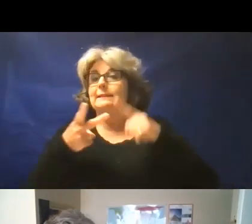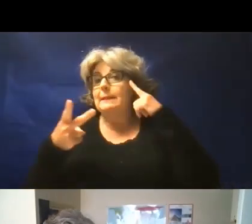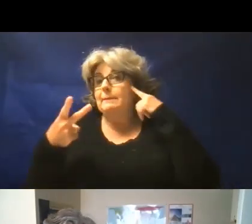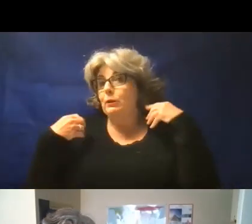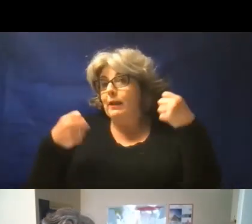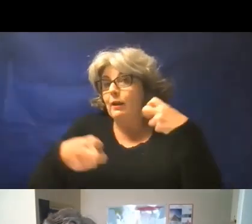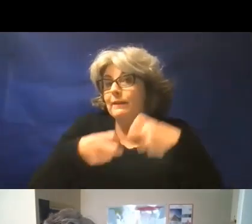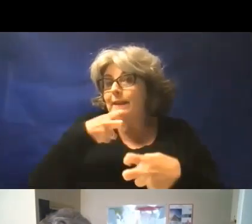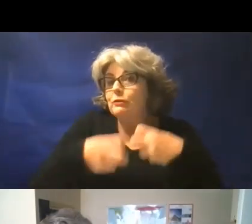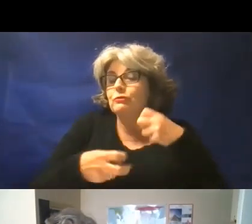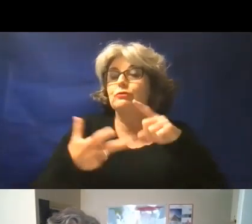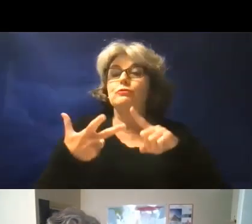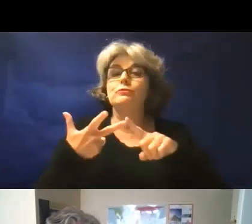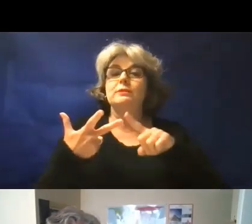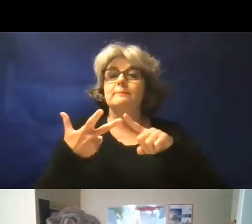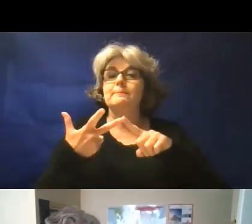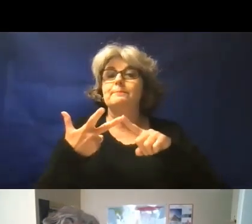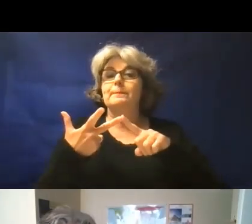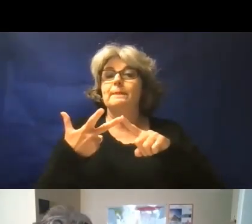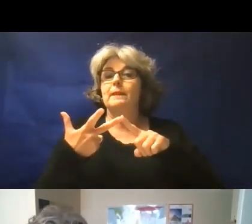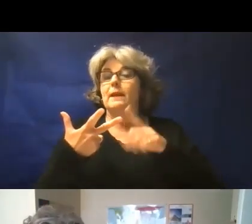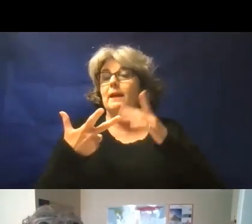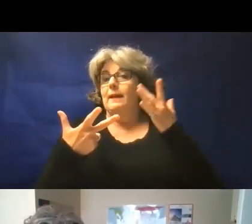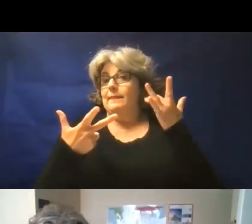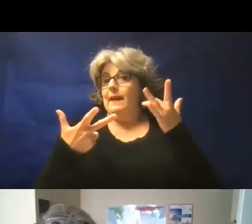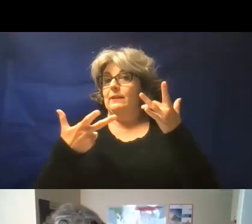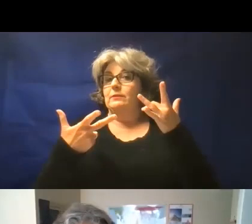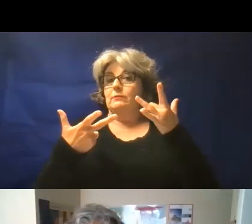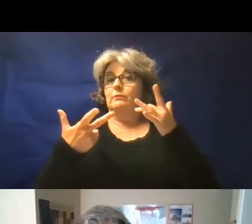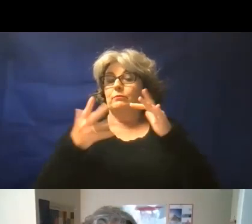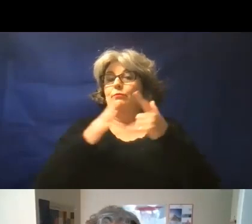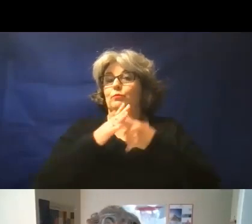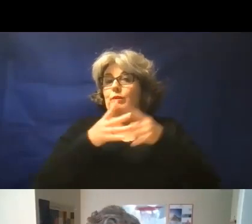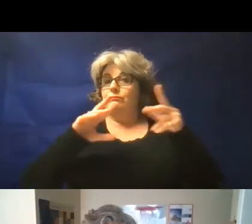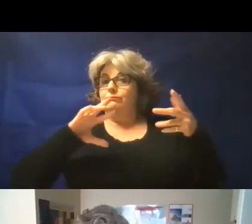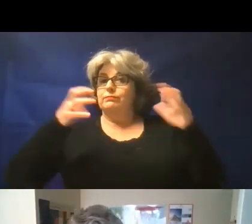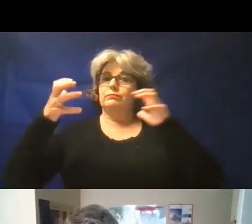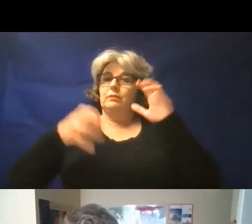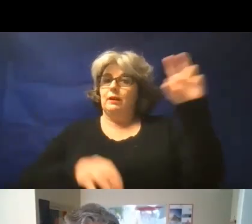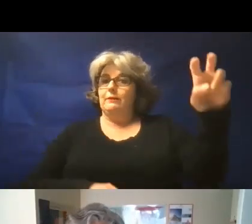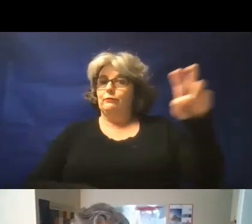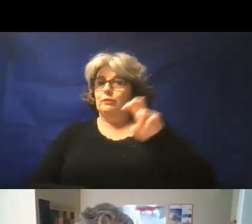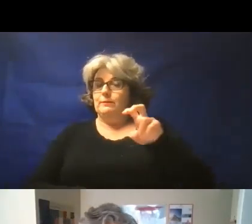which are the you know leading causes of trip interruption or early ending next slide please